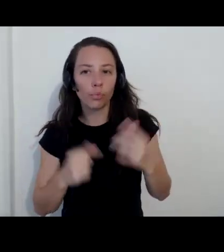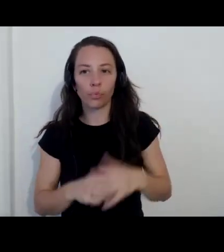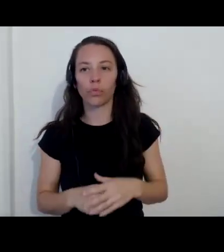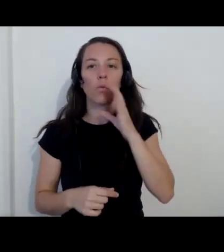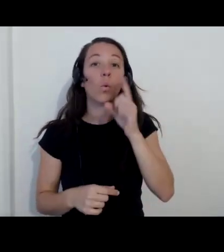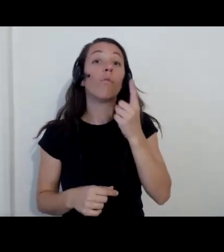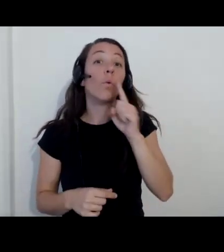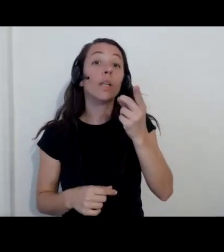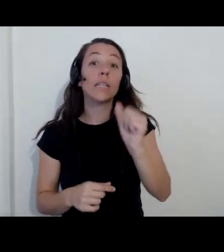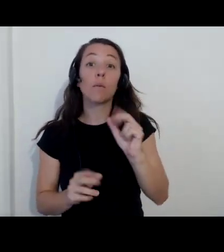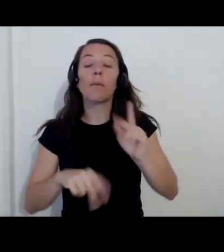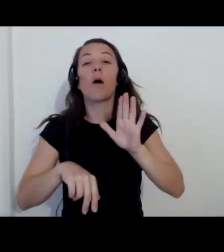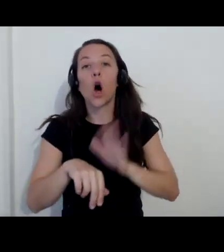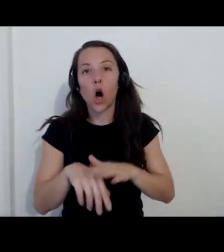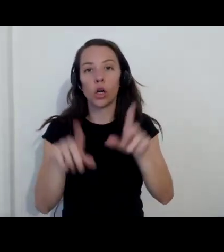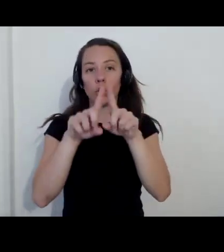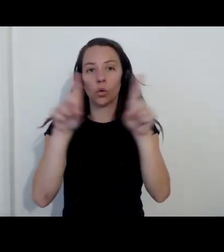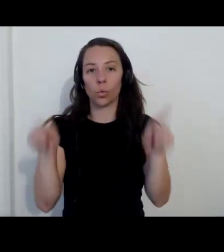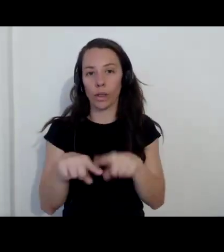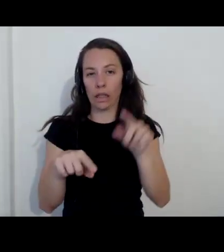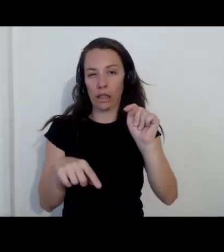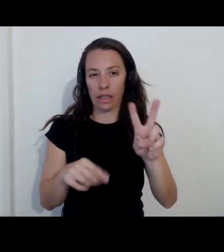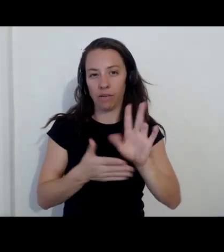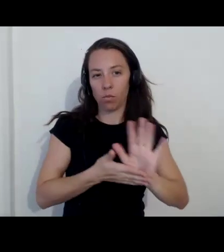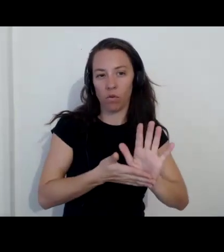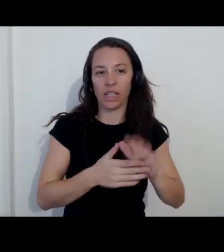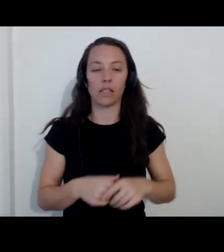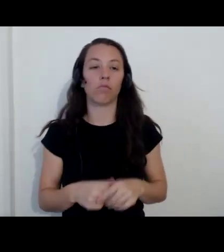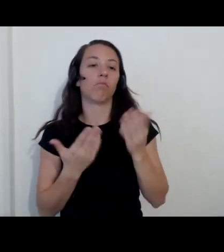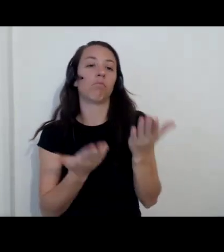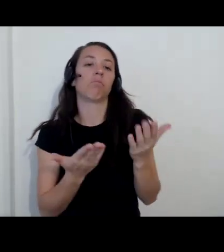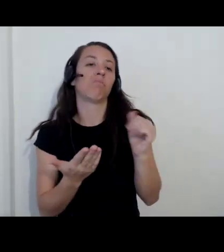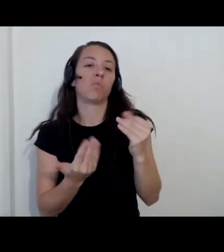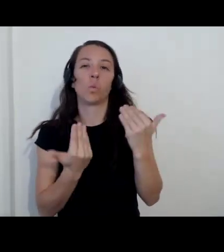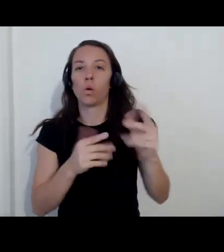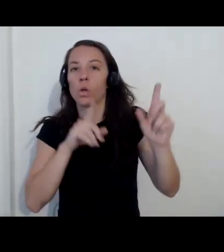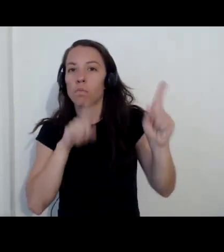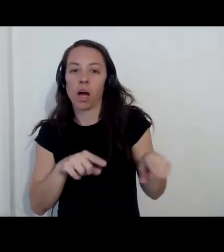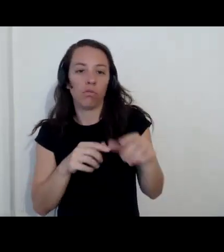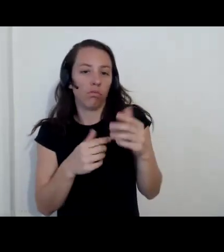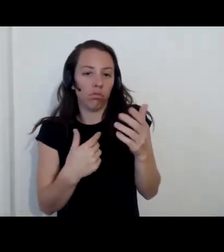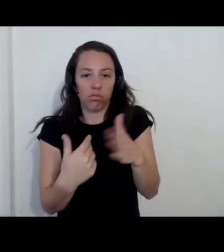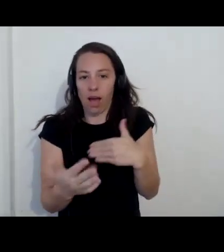So a quick poll. Feel free to respond in any way that is most accessible to you whether